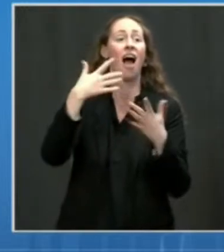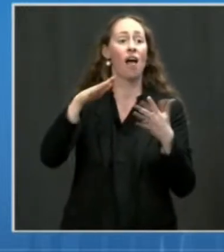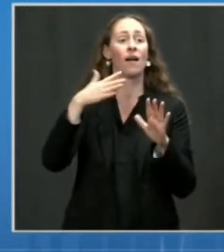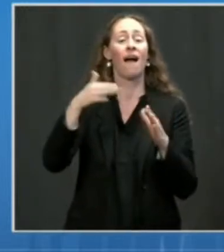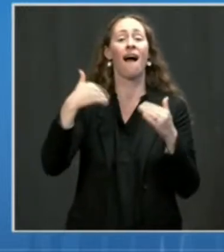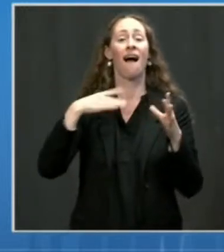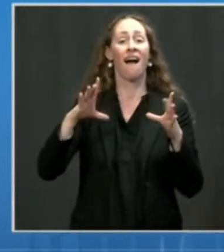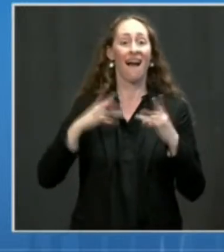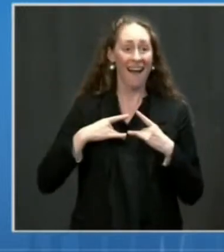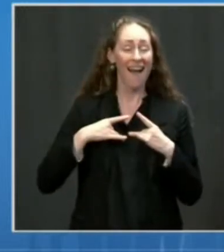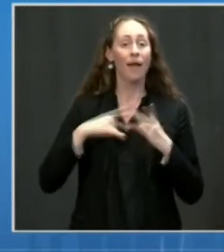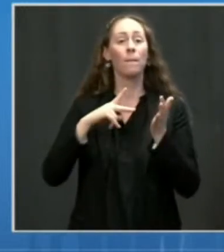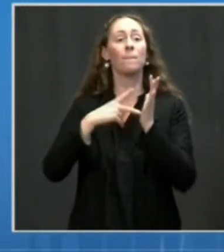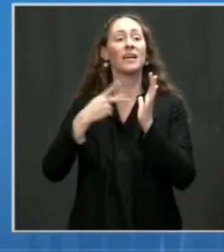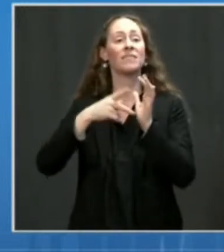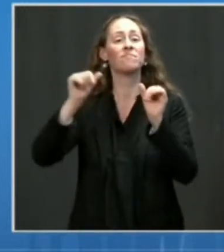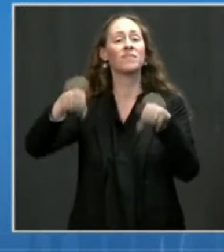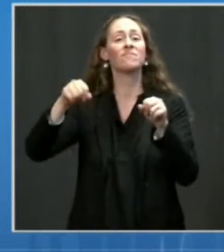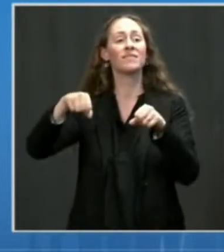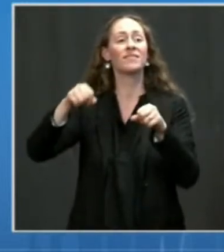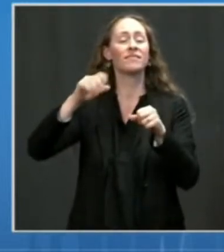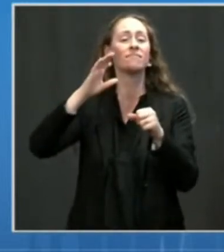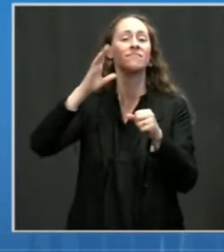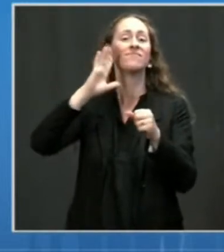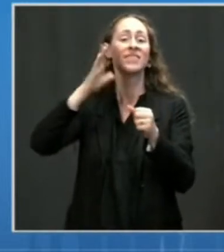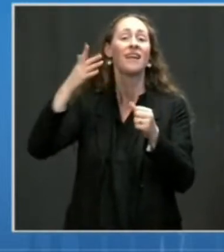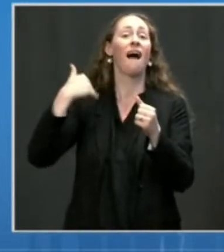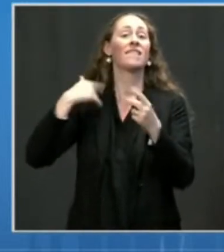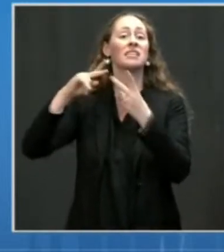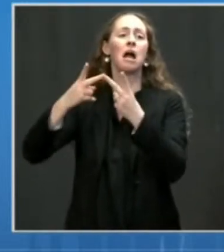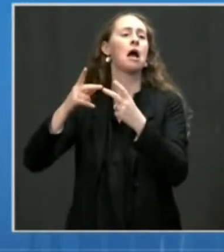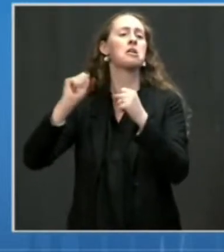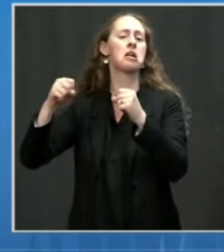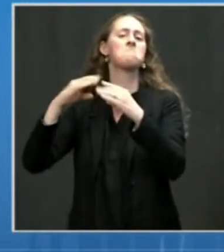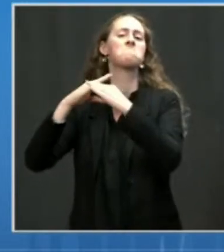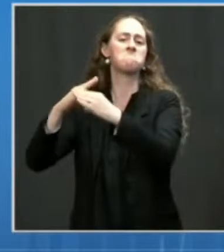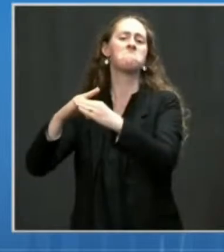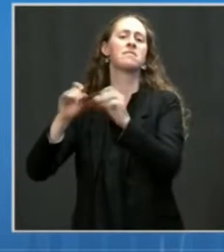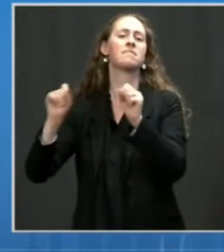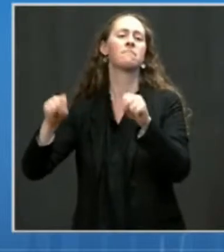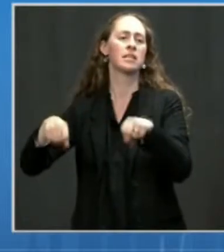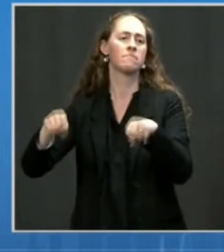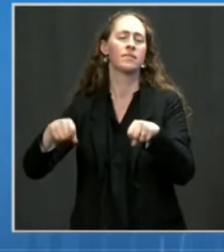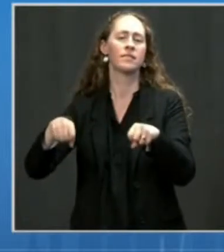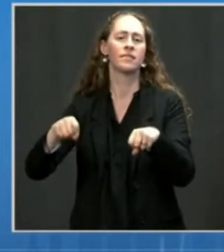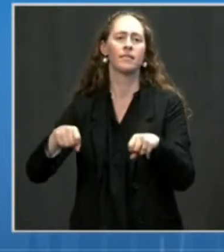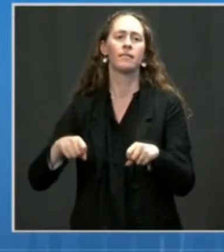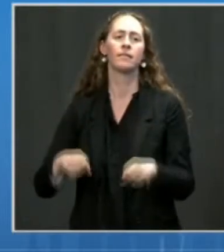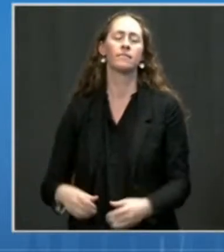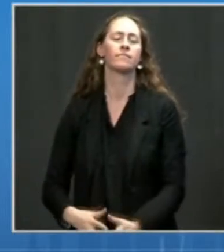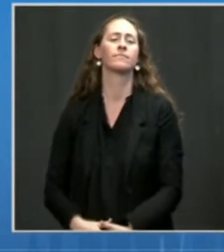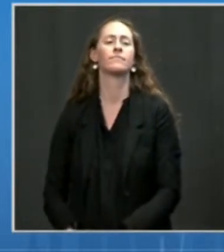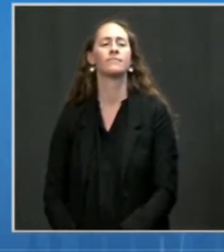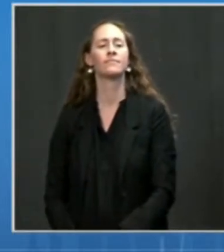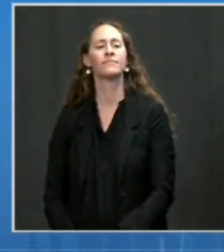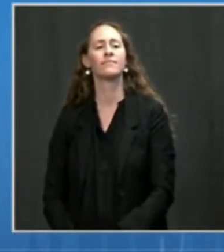PROTECTION THAT YOU WOULD HAVE HOPED TO HAVE GOTTEN FROM A